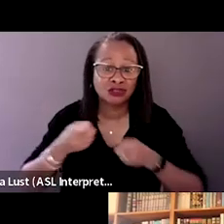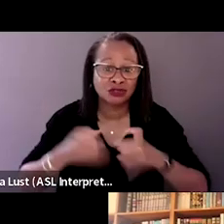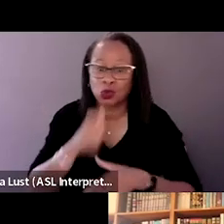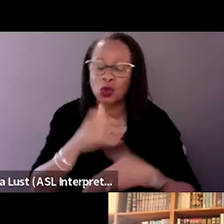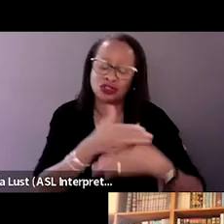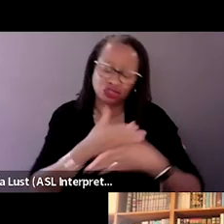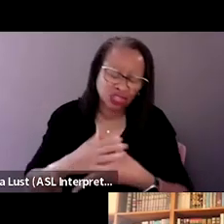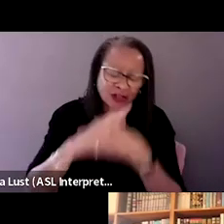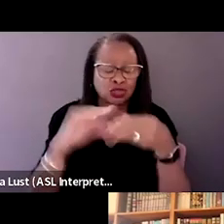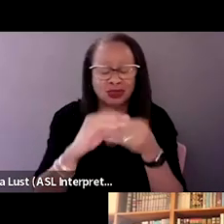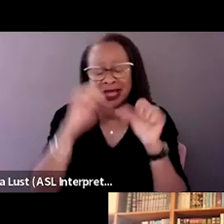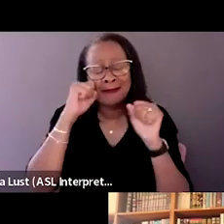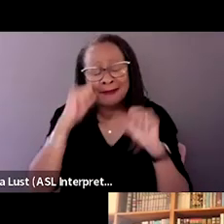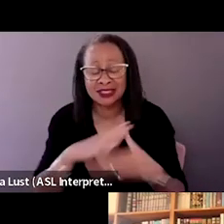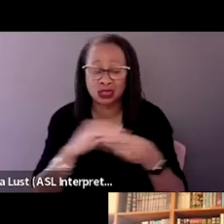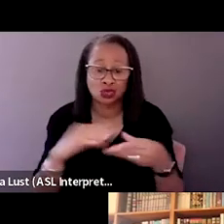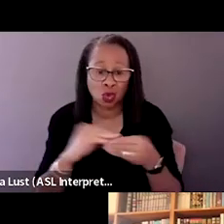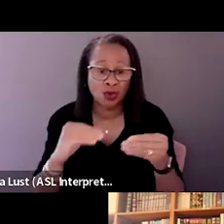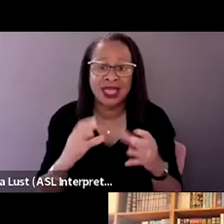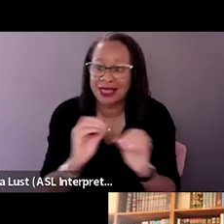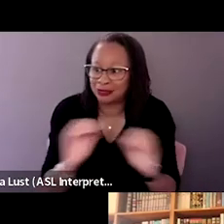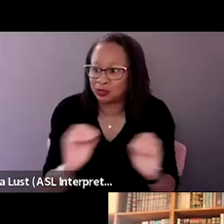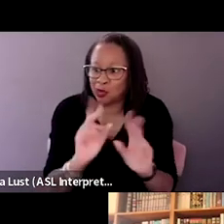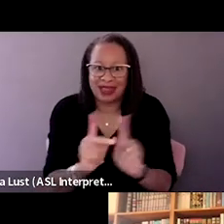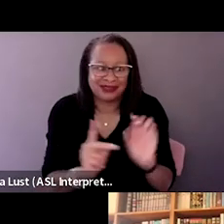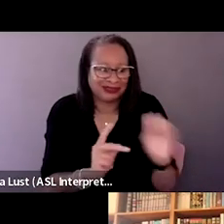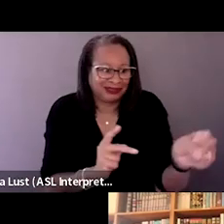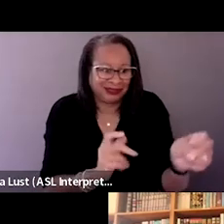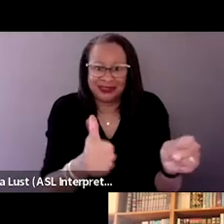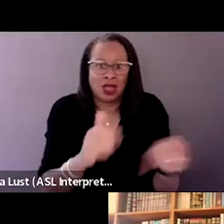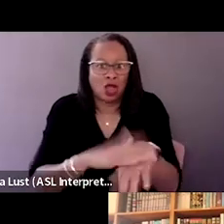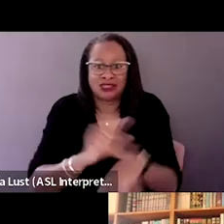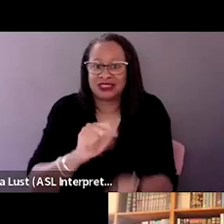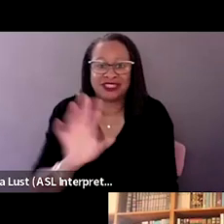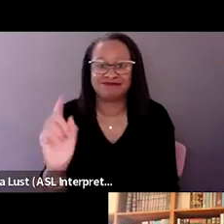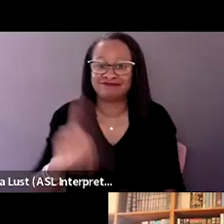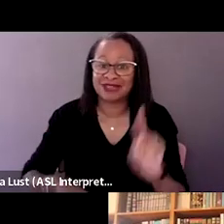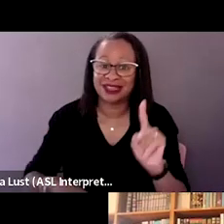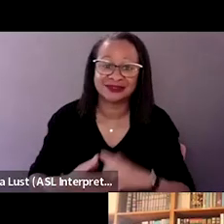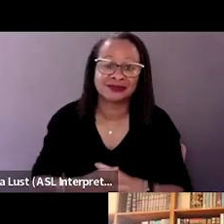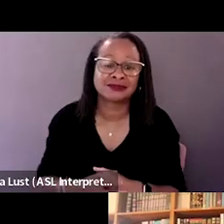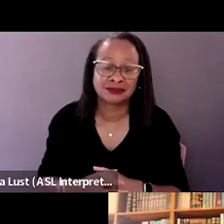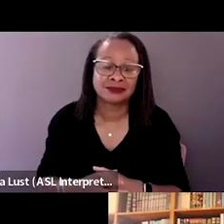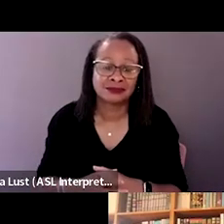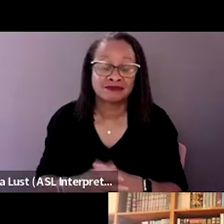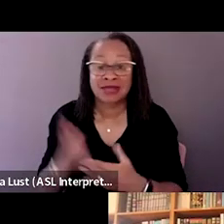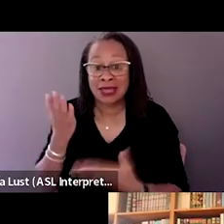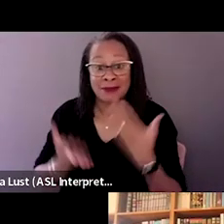amazing stories, and there is no place for them on television. And perhaps they will succeed